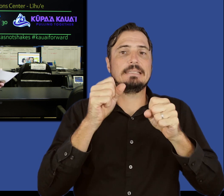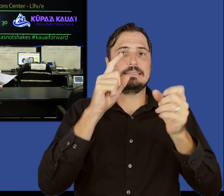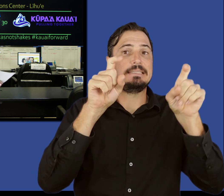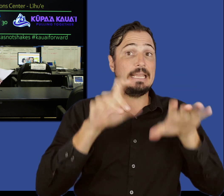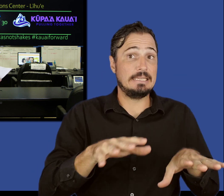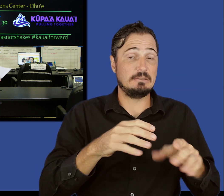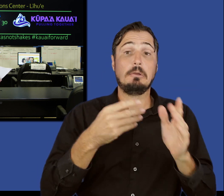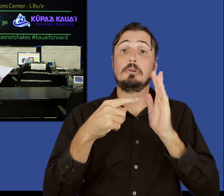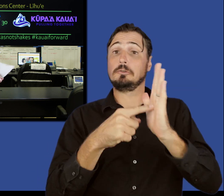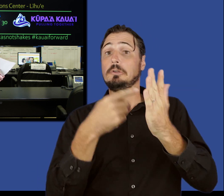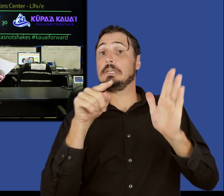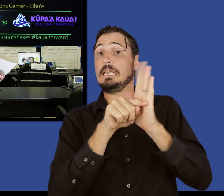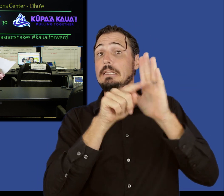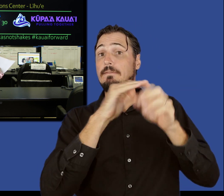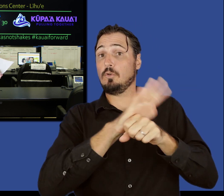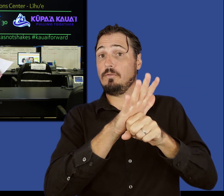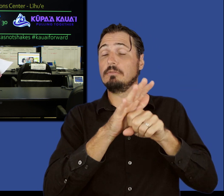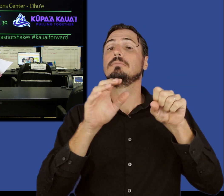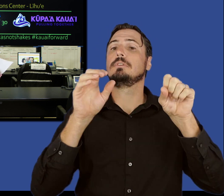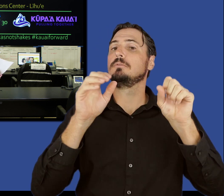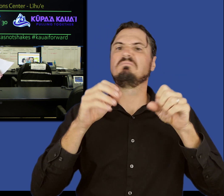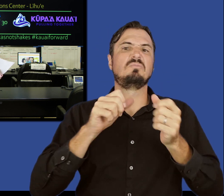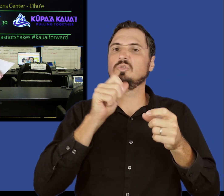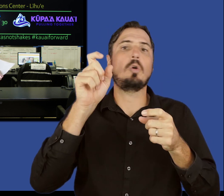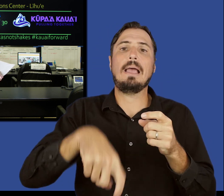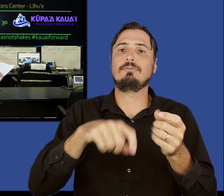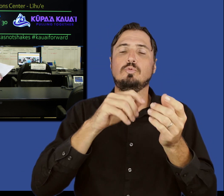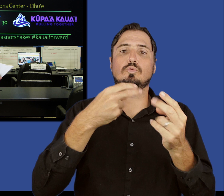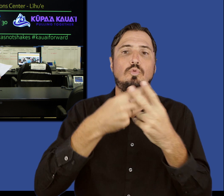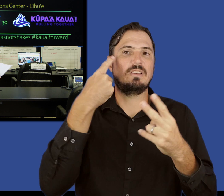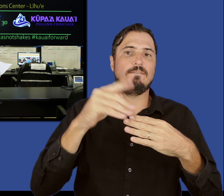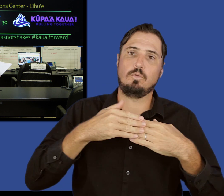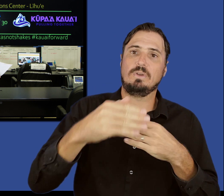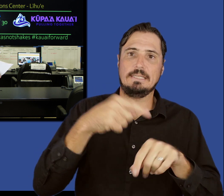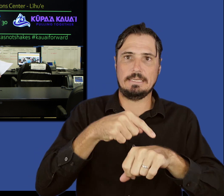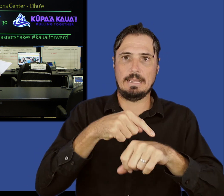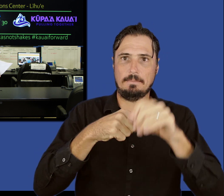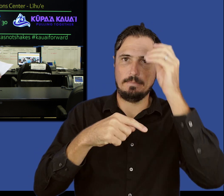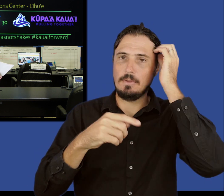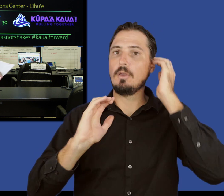With the Governor’s permission, our goal would be to have this pilot proposal up and running by October 15